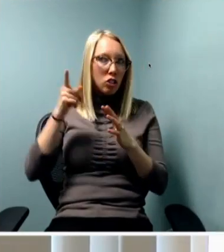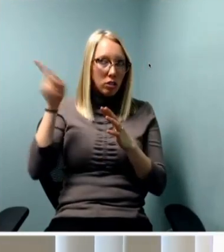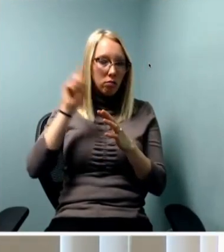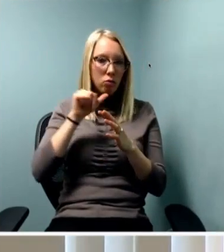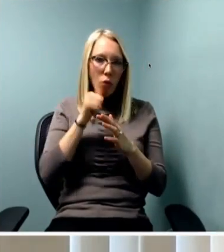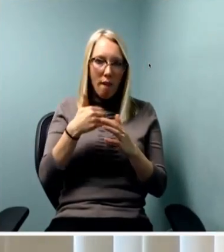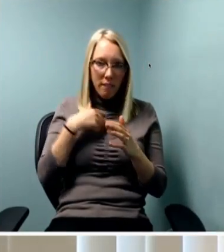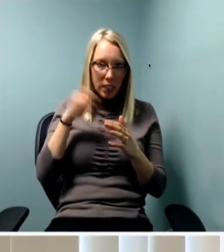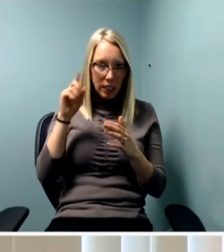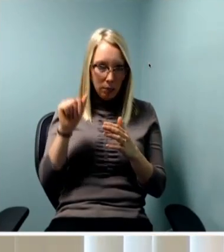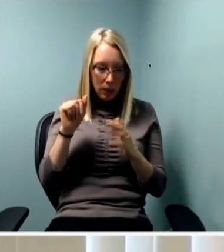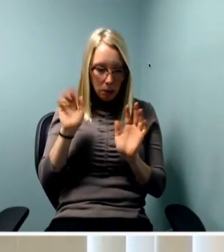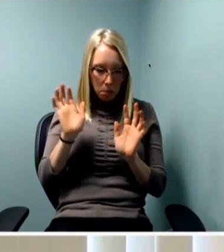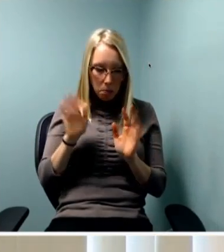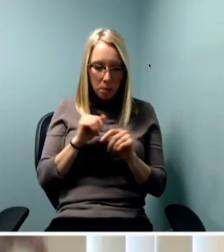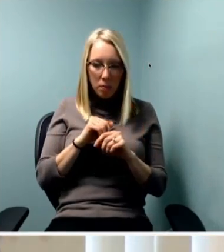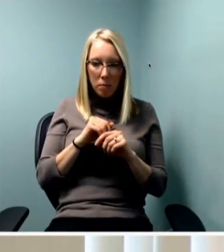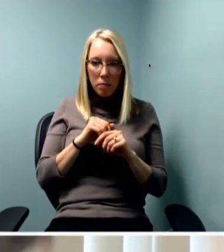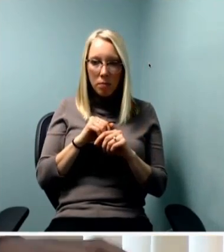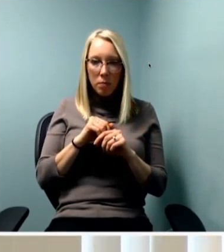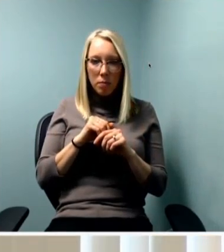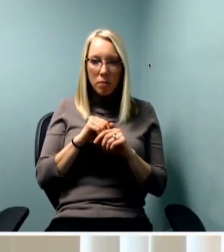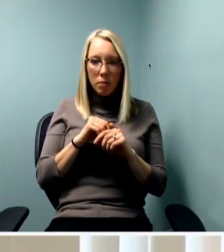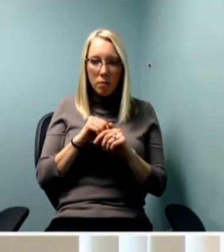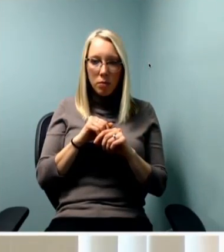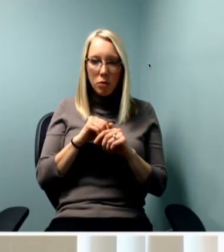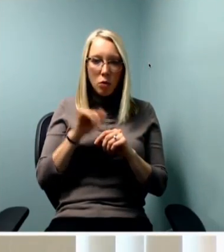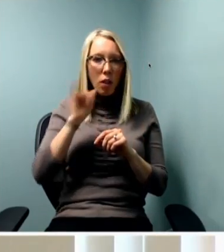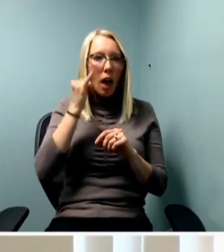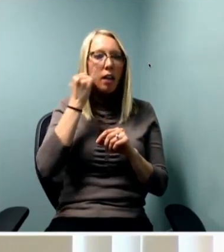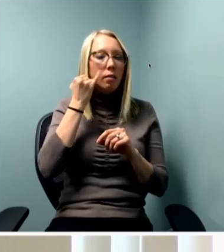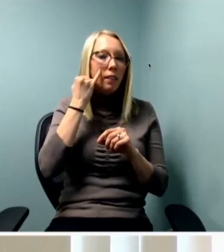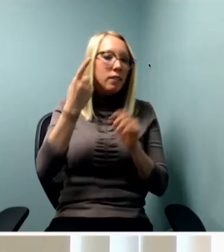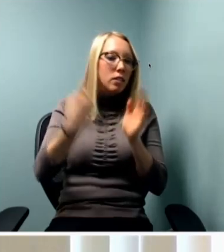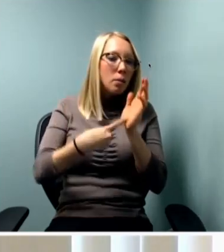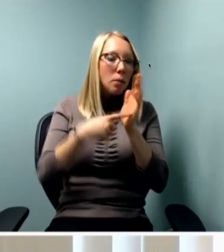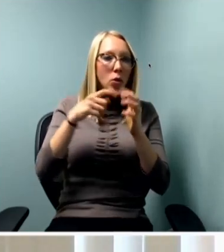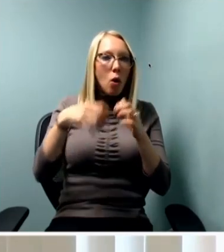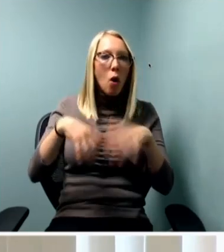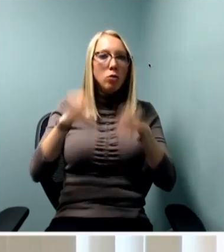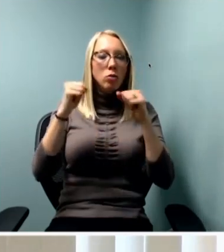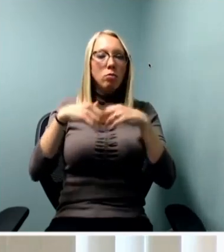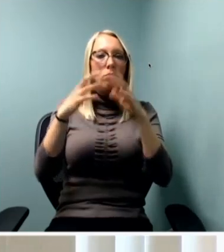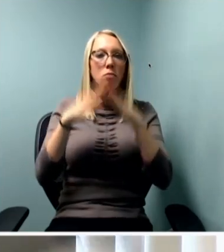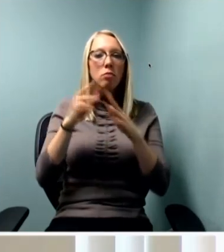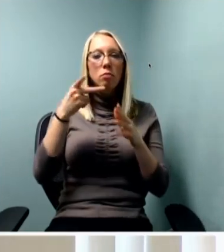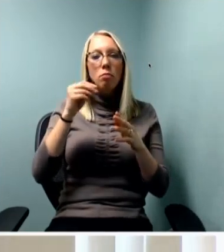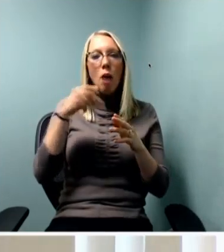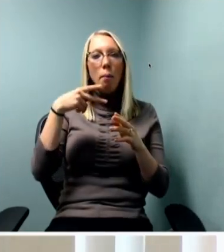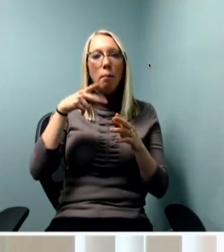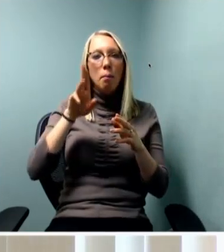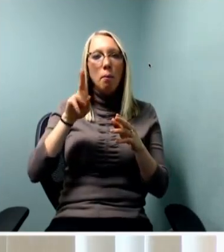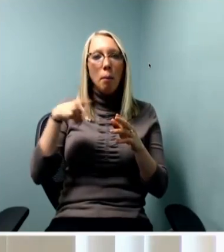You know, like these pop-up workshops that may go to, let's say the Perkins School for the Blind, or the Horace Mann school for the Deaf